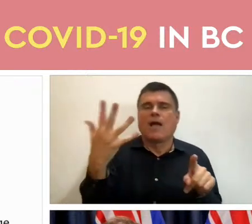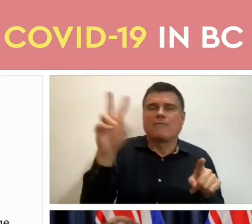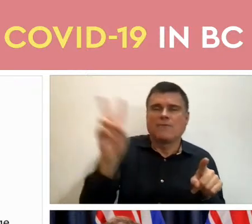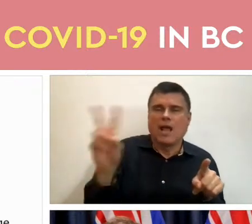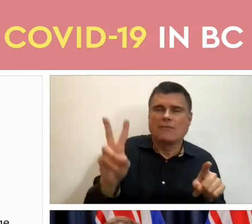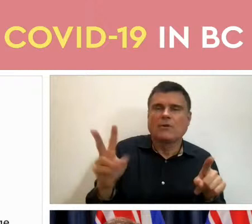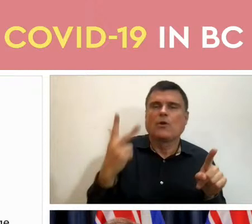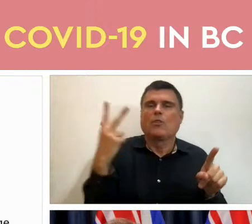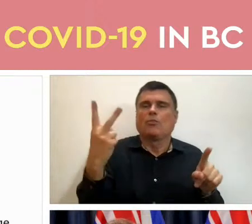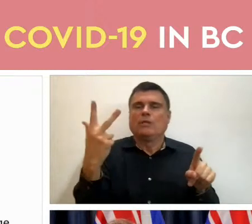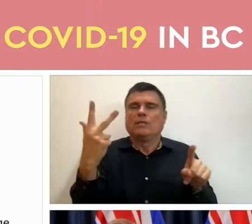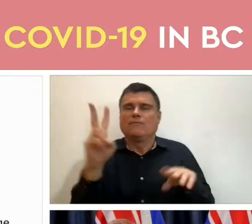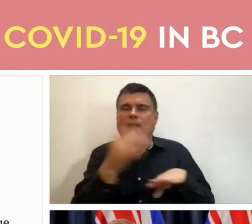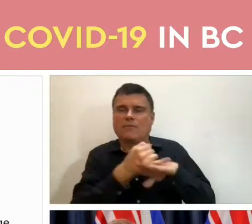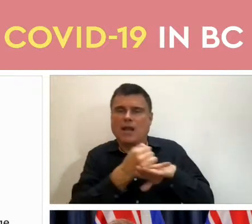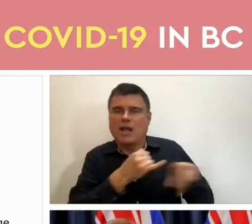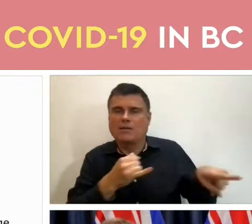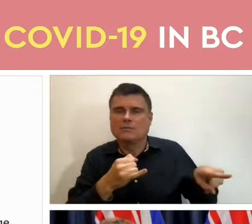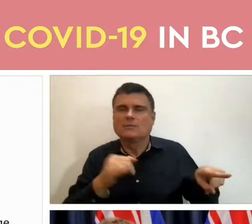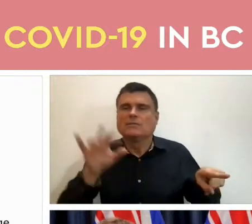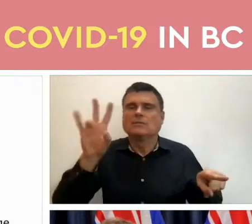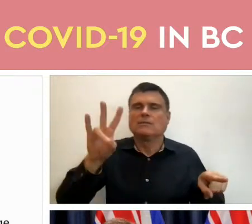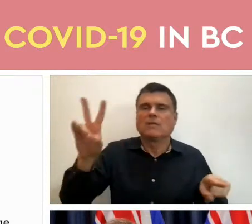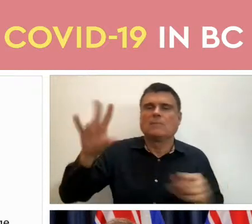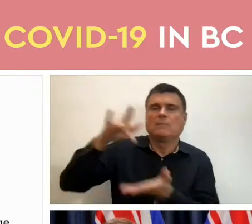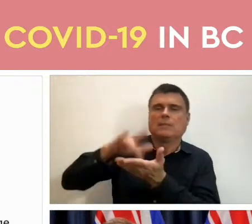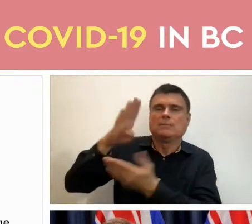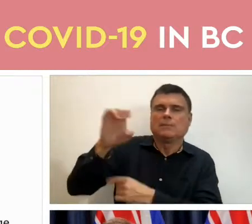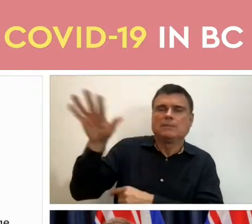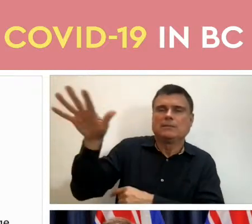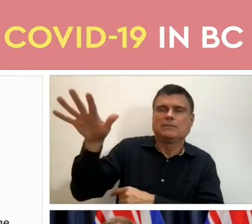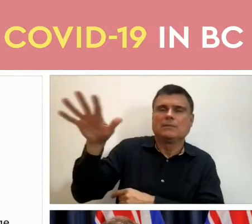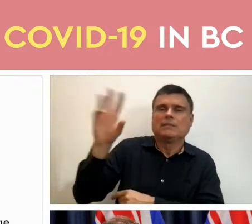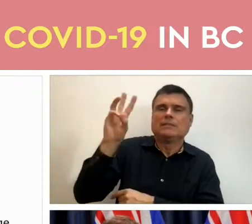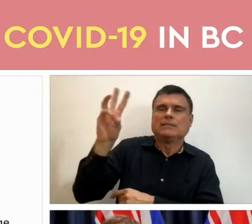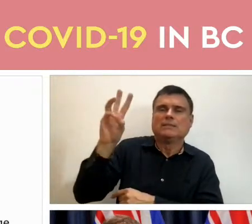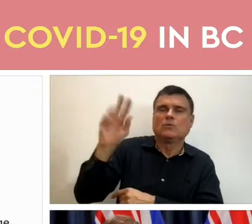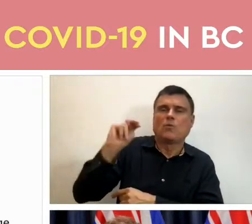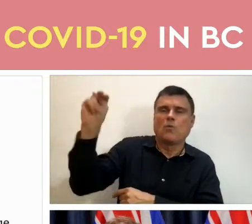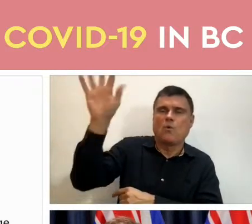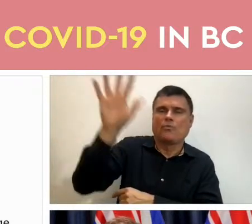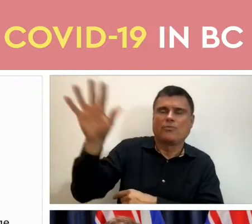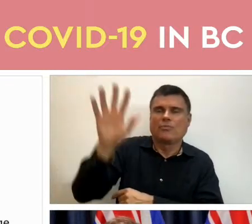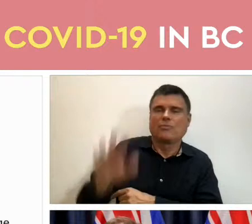health, 72347 interior health and six in northern health.